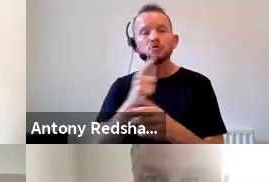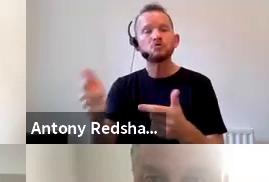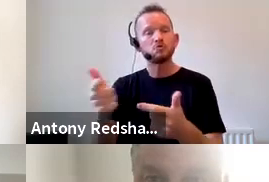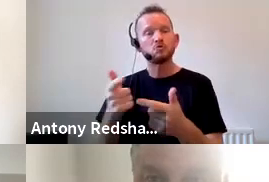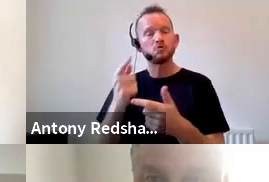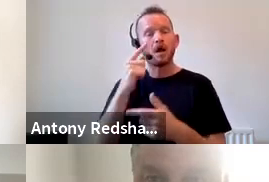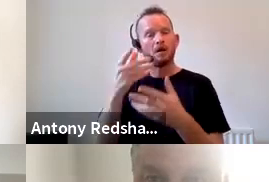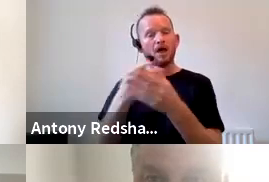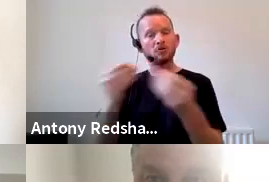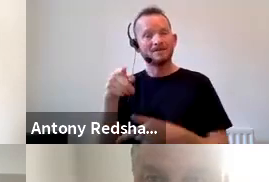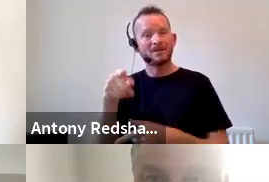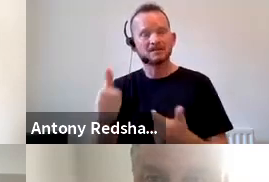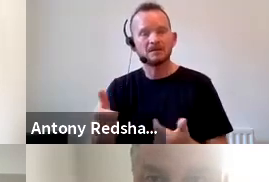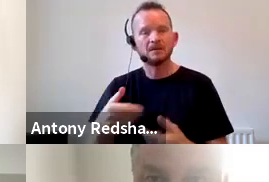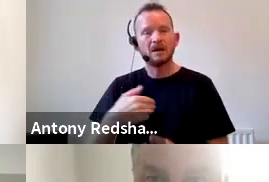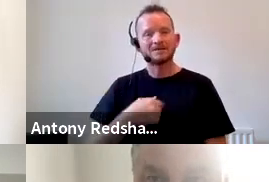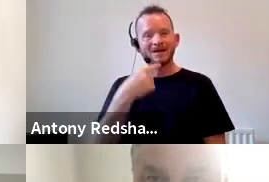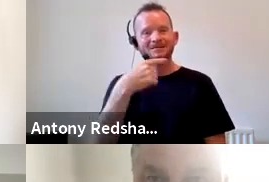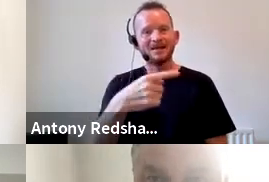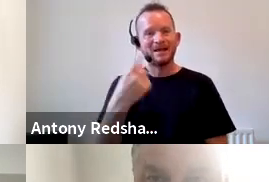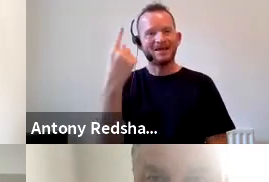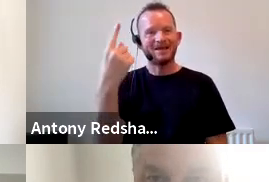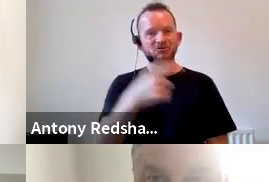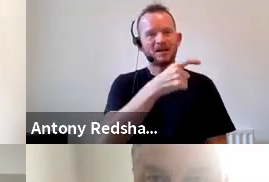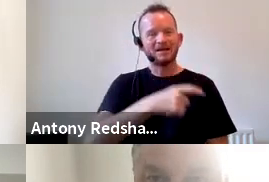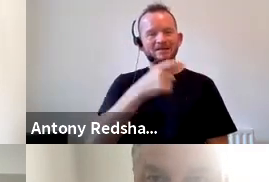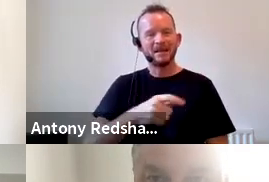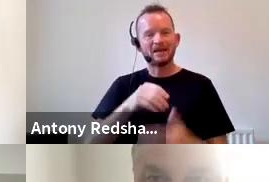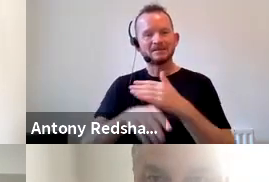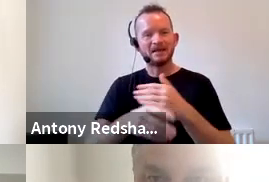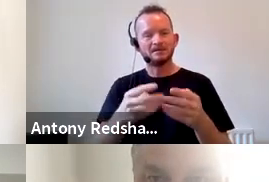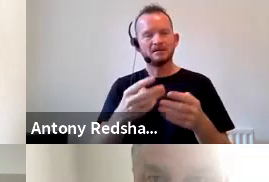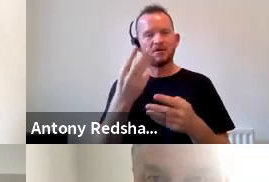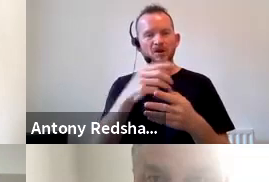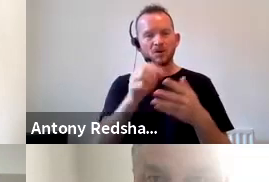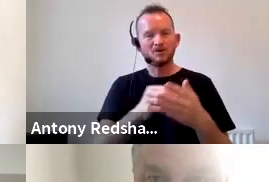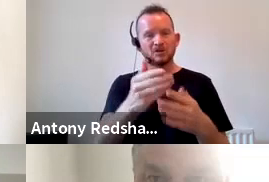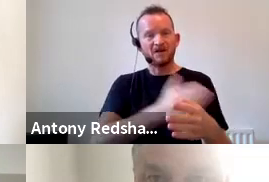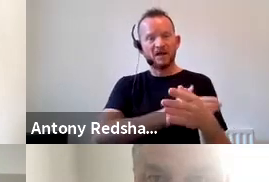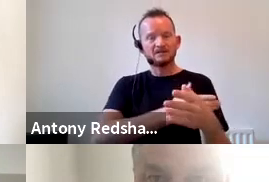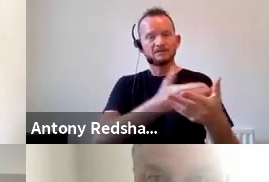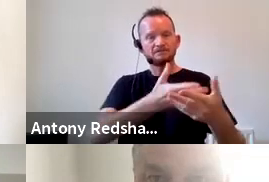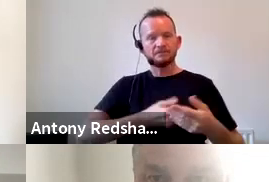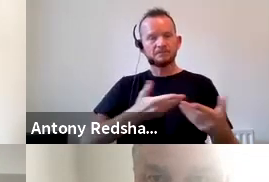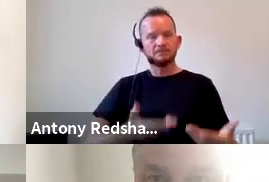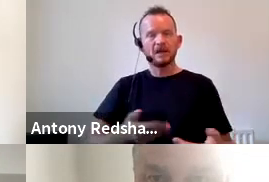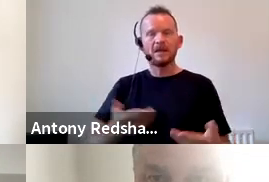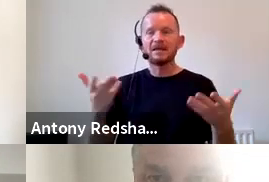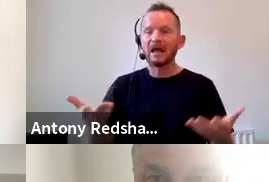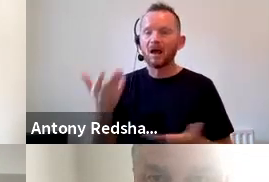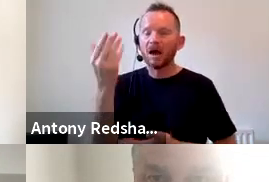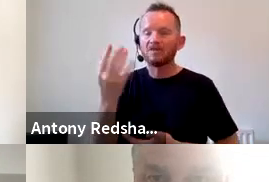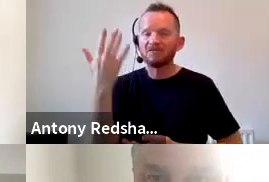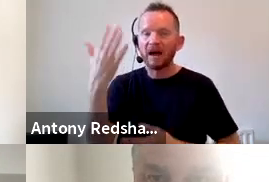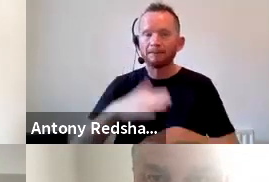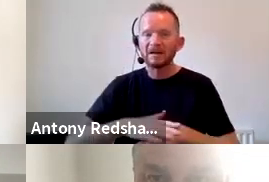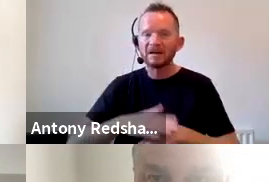So, as I said, each candidate was sent this in advance. And today.